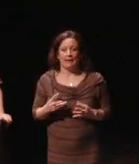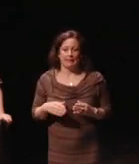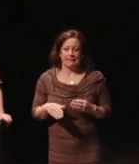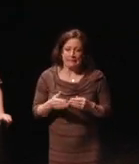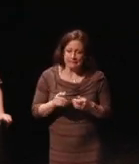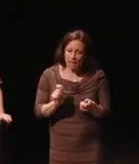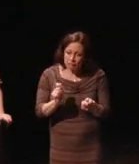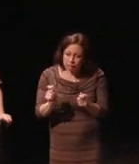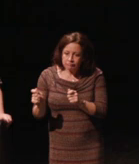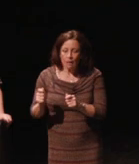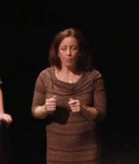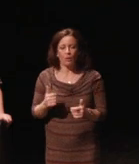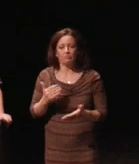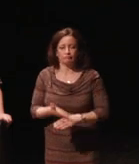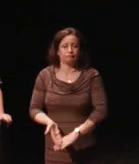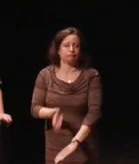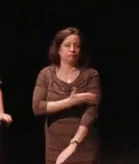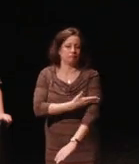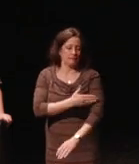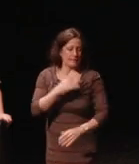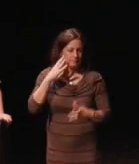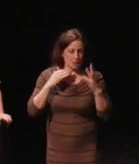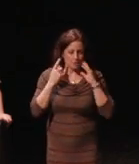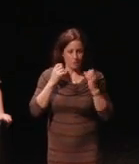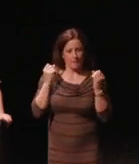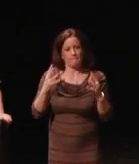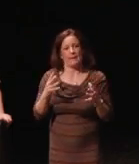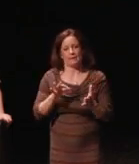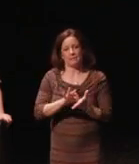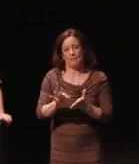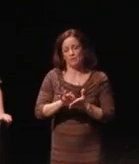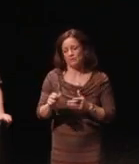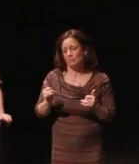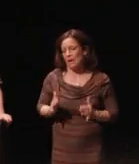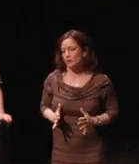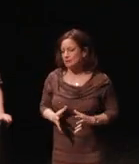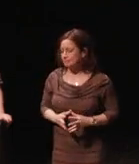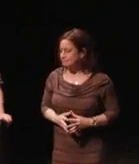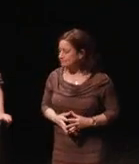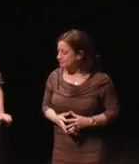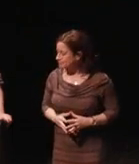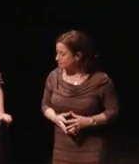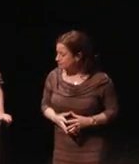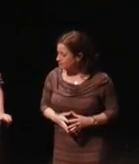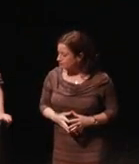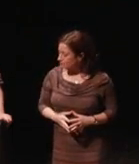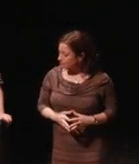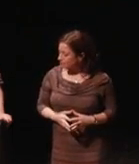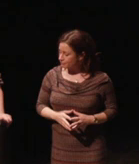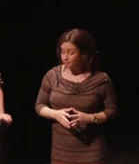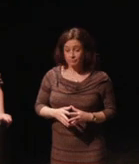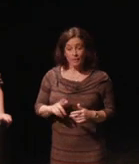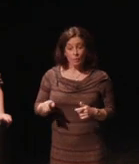the experiences of very large numbers of your players. So, we wrap up now. We're going to wrap up